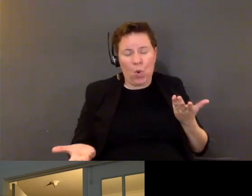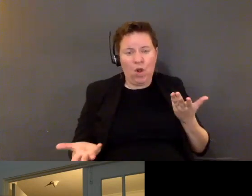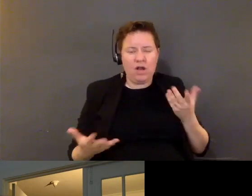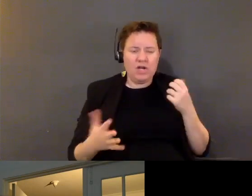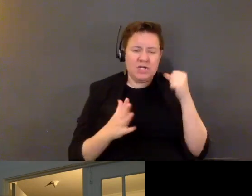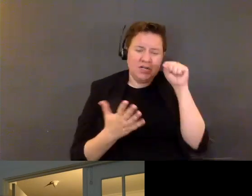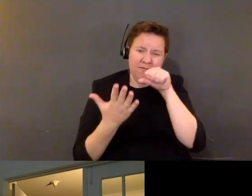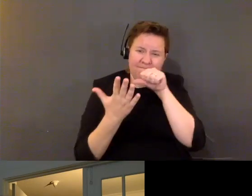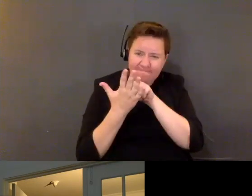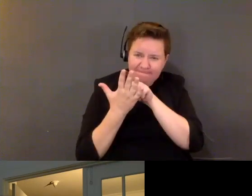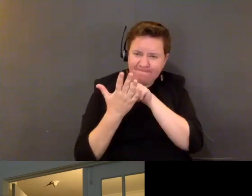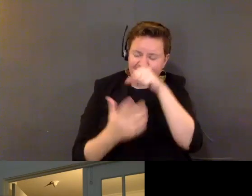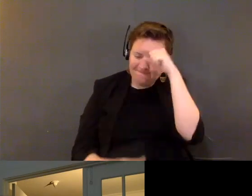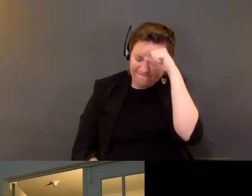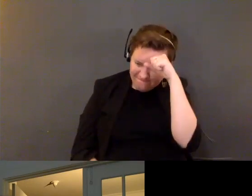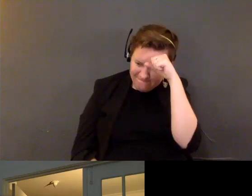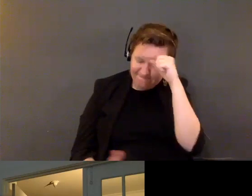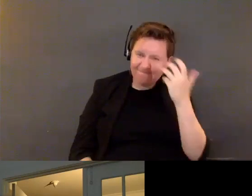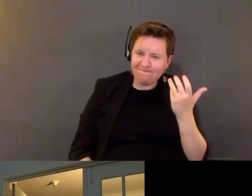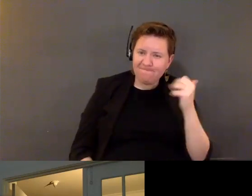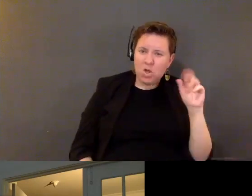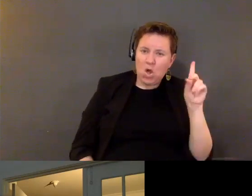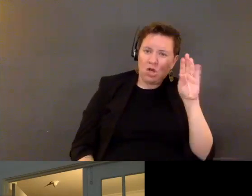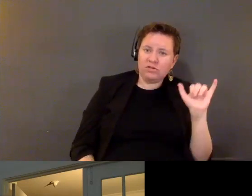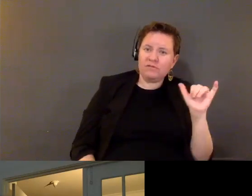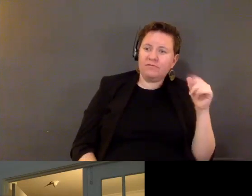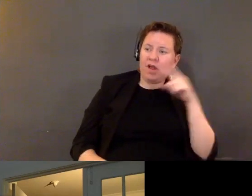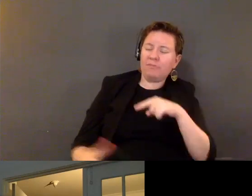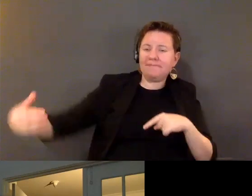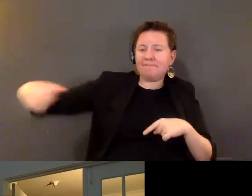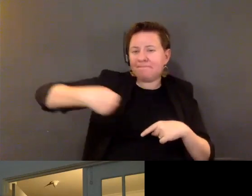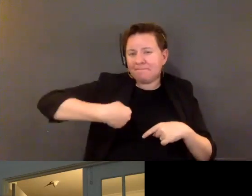case audrey found me and wrapped her hand around my arm worried that i might faint